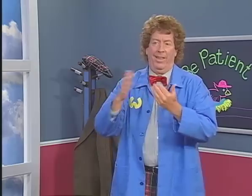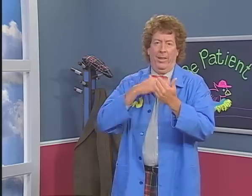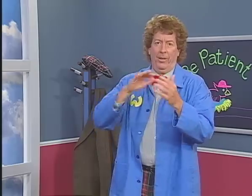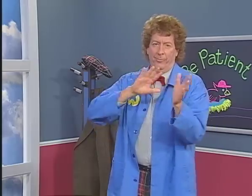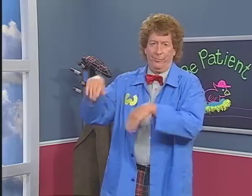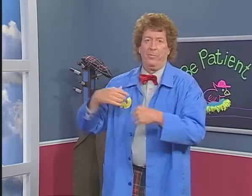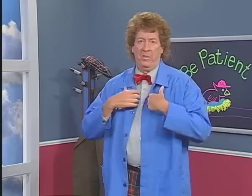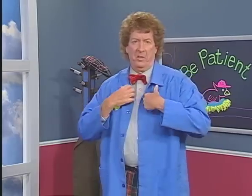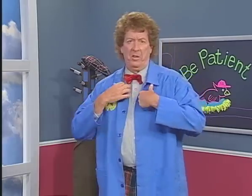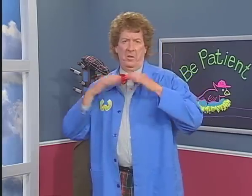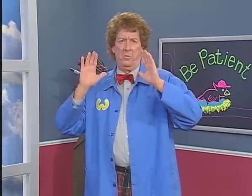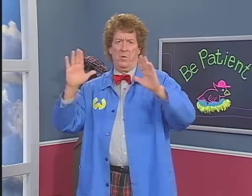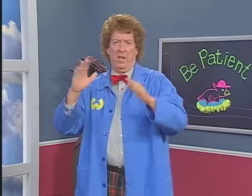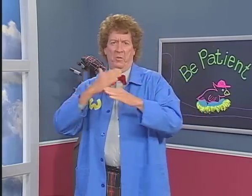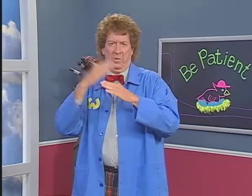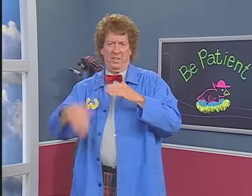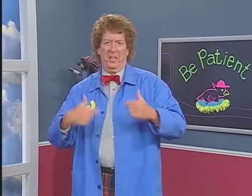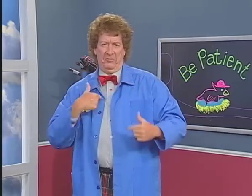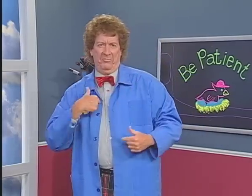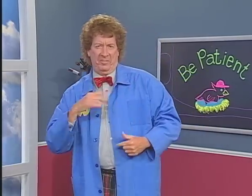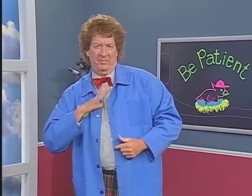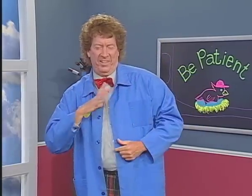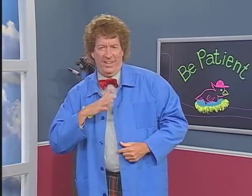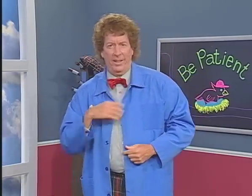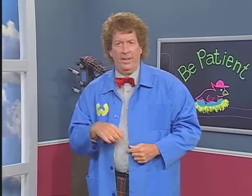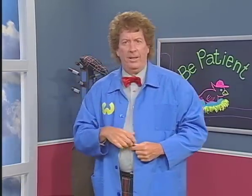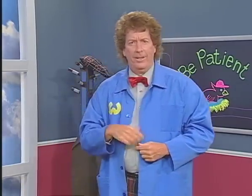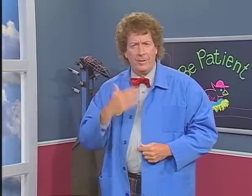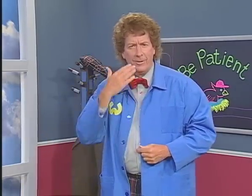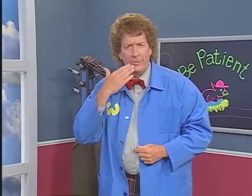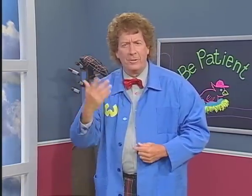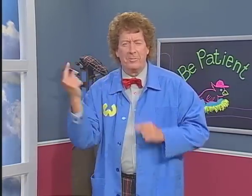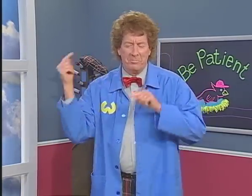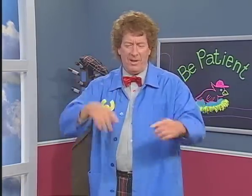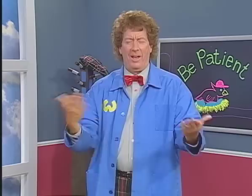ANYWAY, PUTTING THAT ASIDE, I HAD A GREAT WEEKEND.